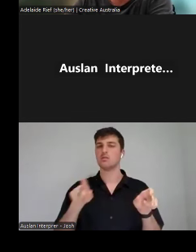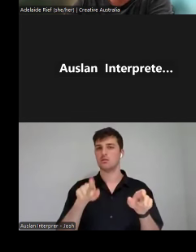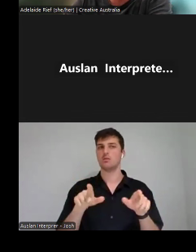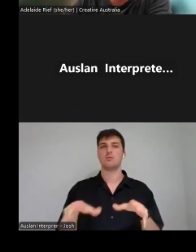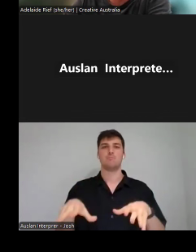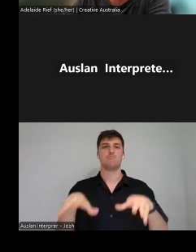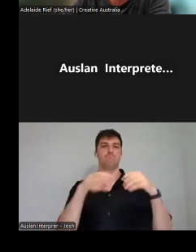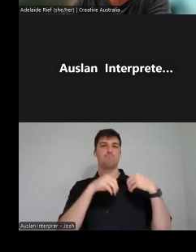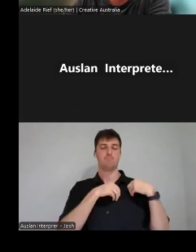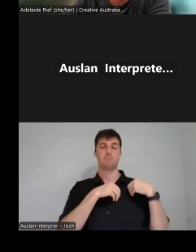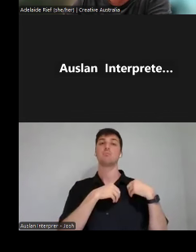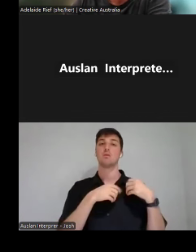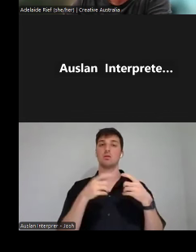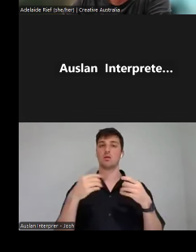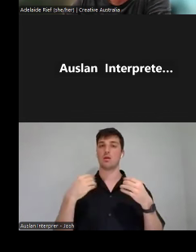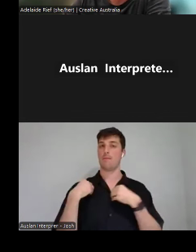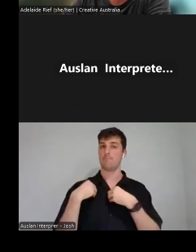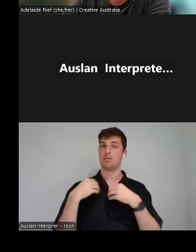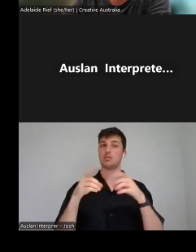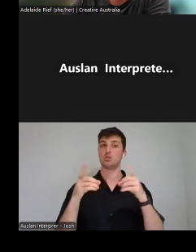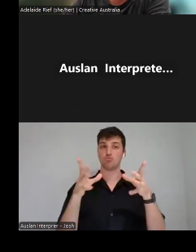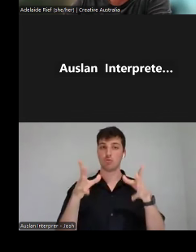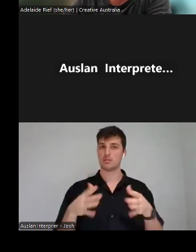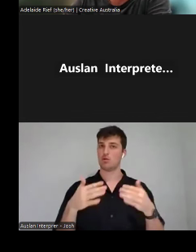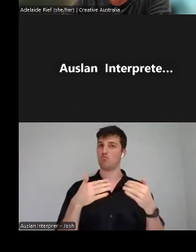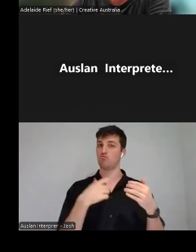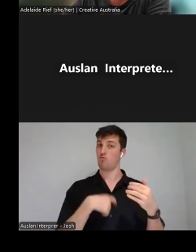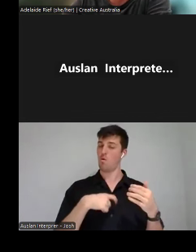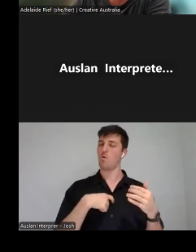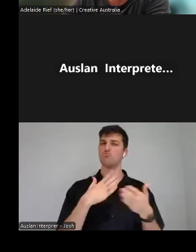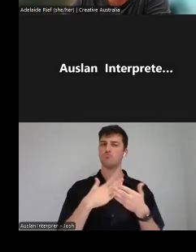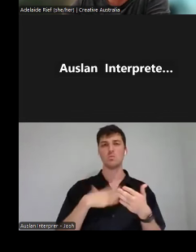roles and we're really interested in the role that you might play in supporting a sector that